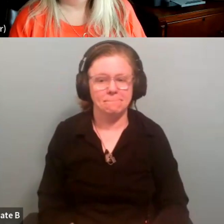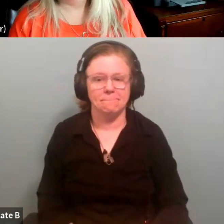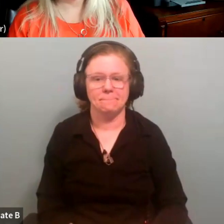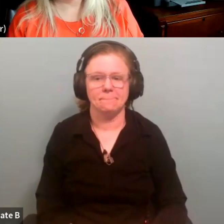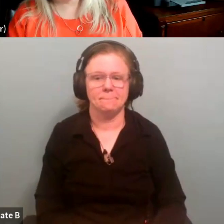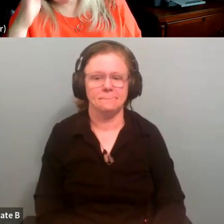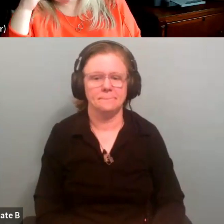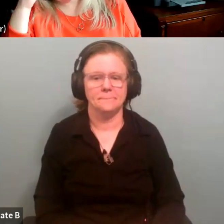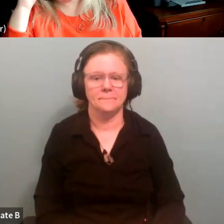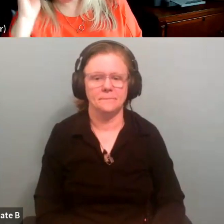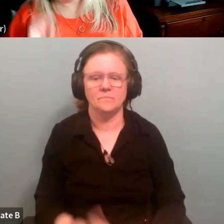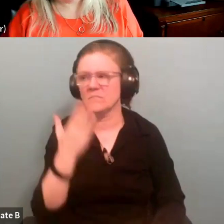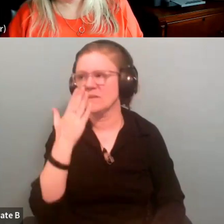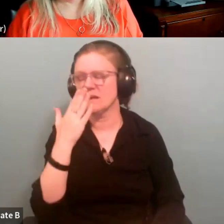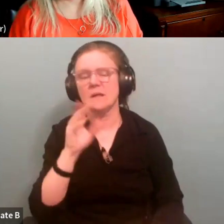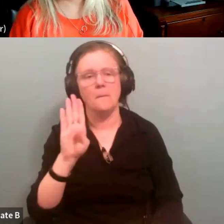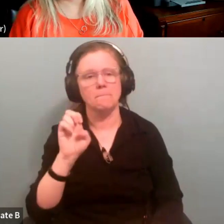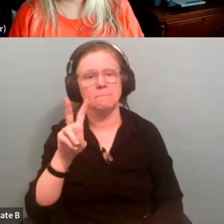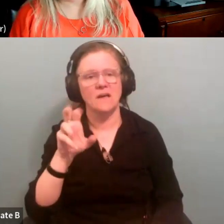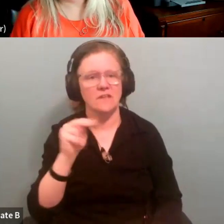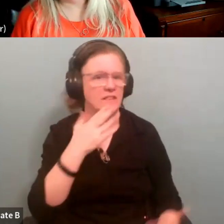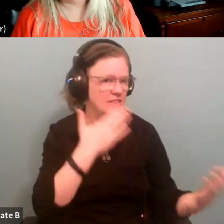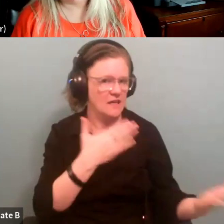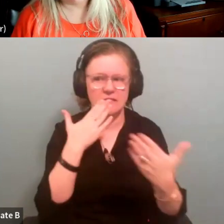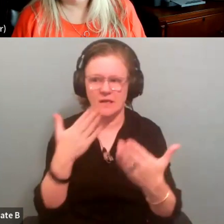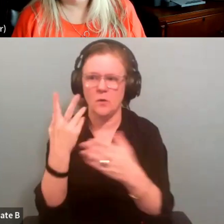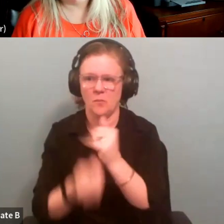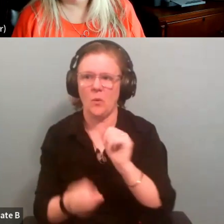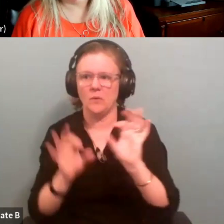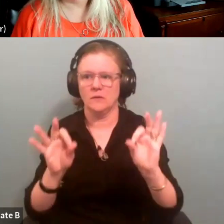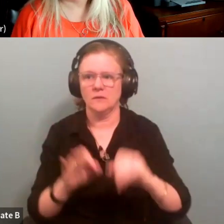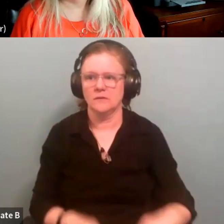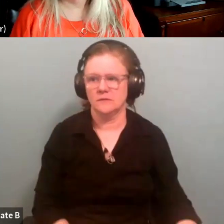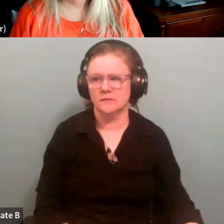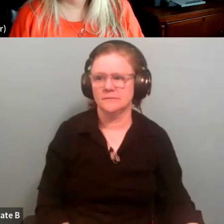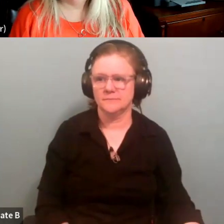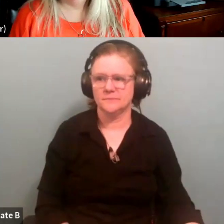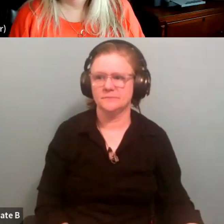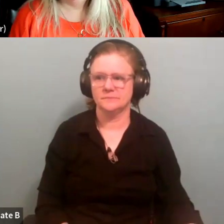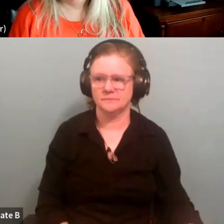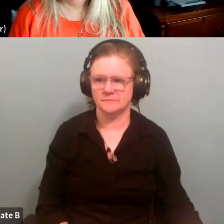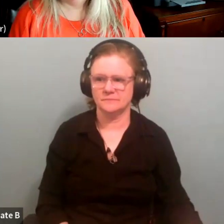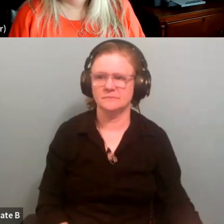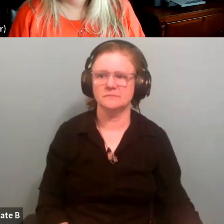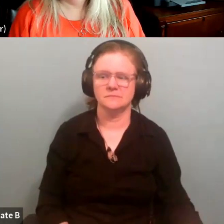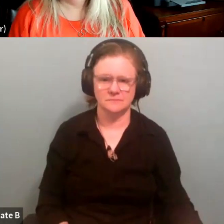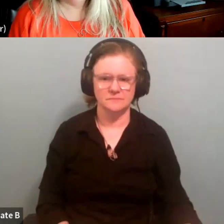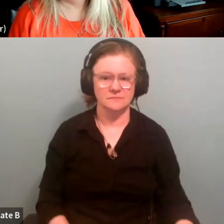Bevin Croft: Thanks. Thanks for that, Toni. And, and for highlighting the importance of the sort of peer practice